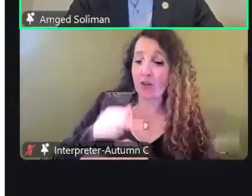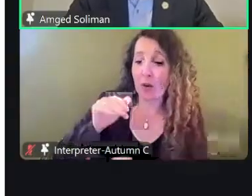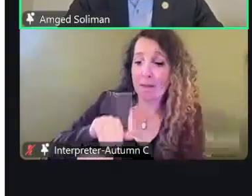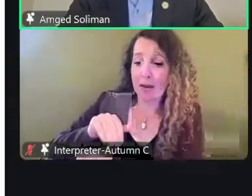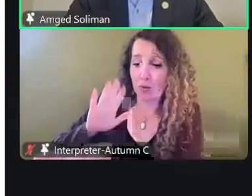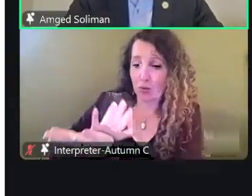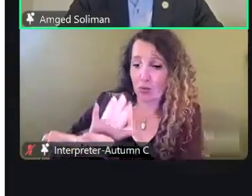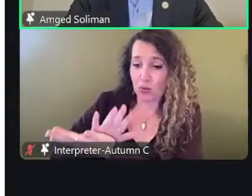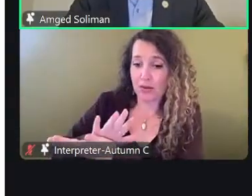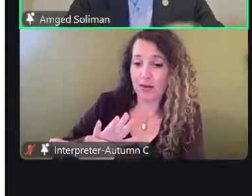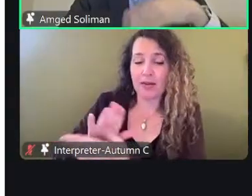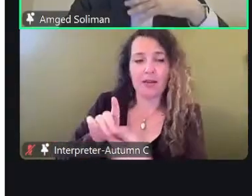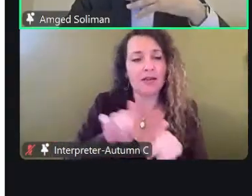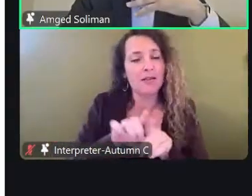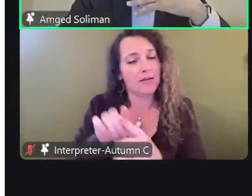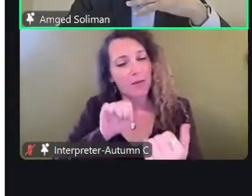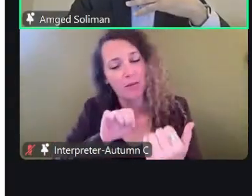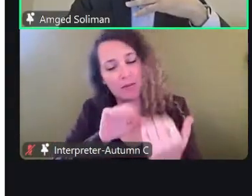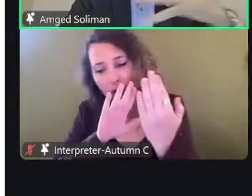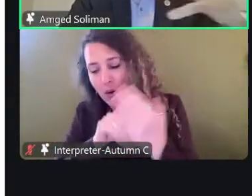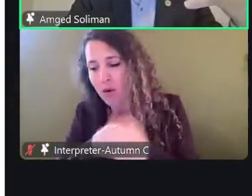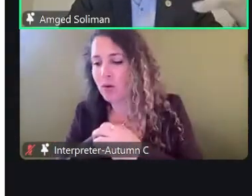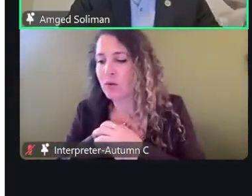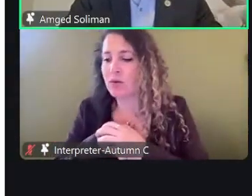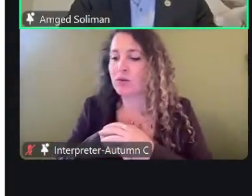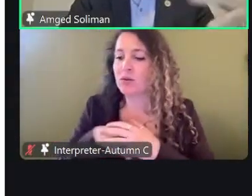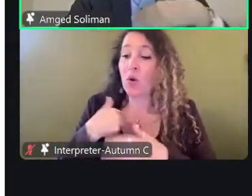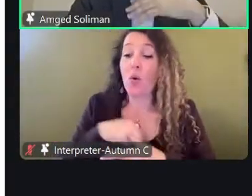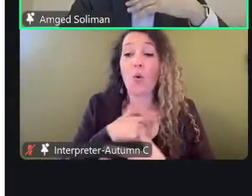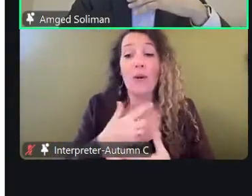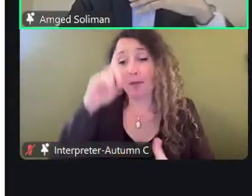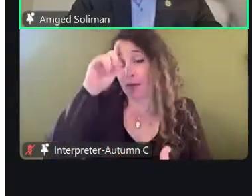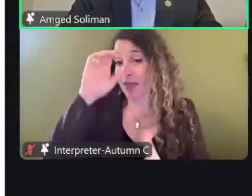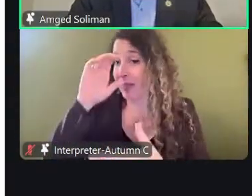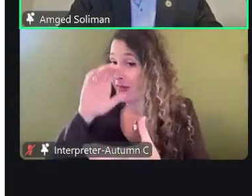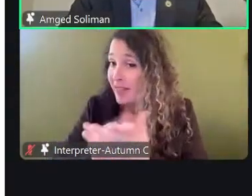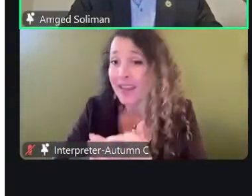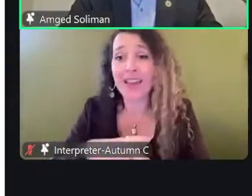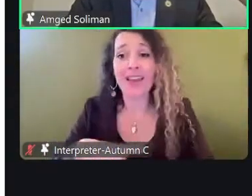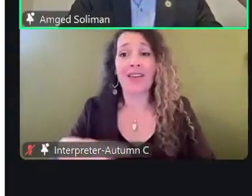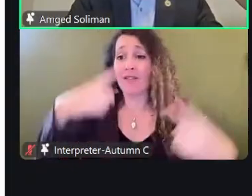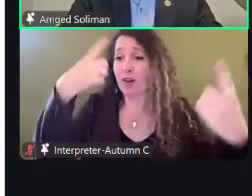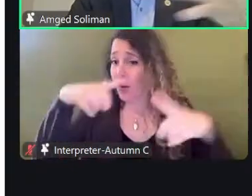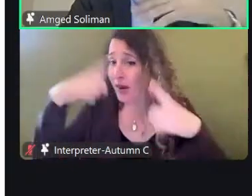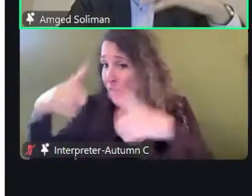and it was the same approach. We we VM believe in this. We completely agree that this is important.